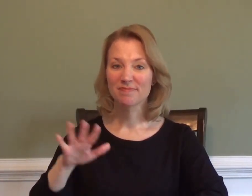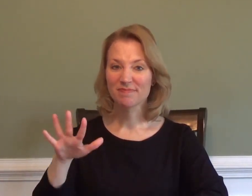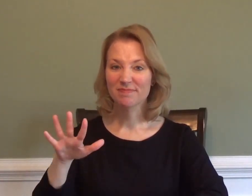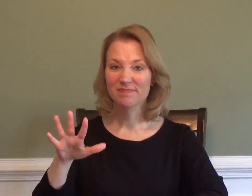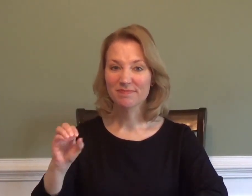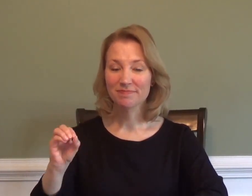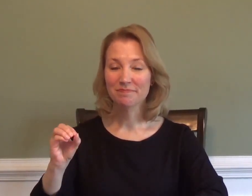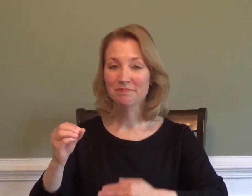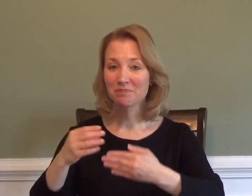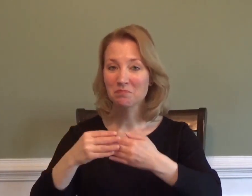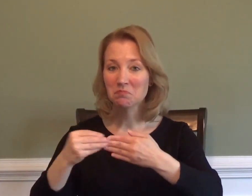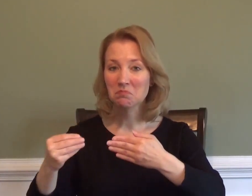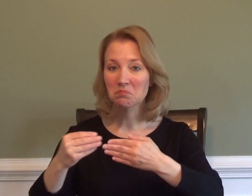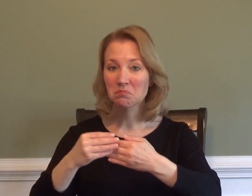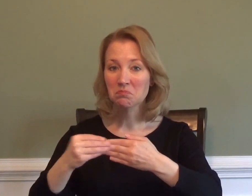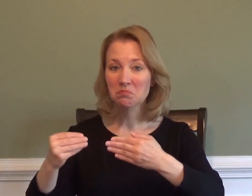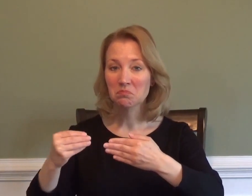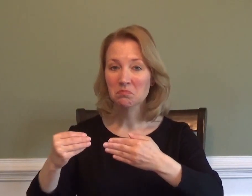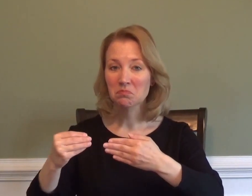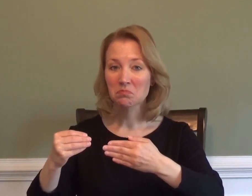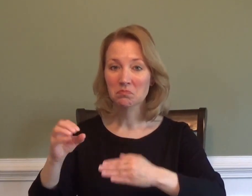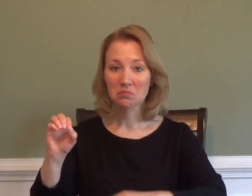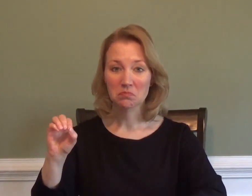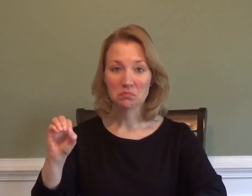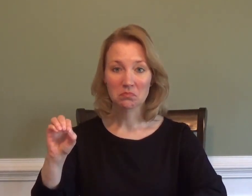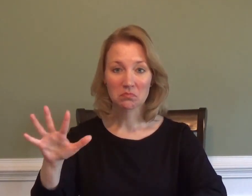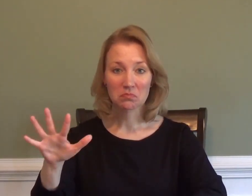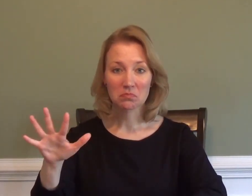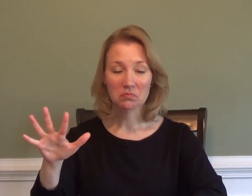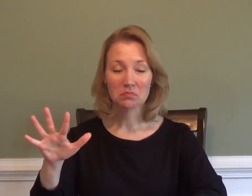$50.05